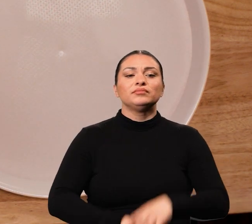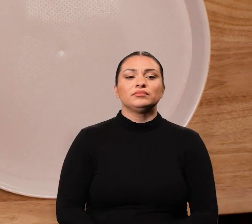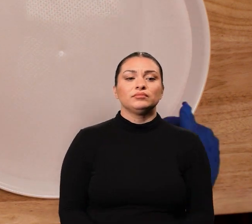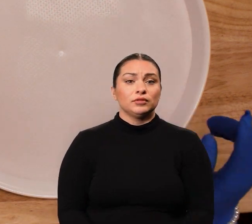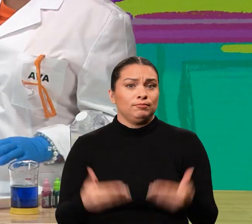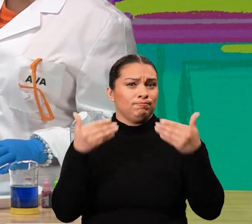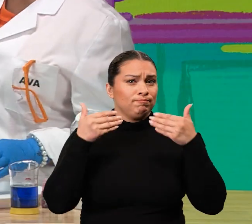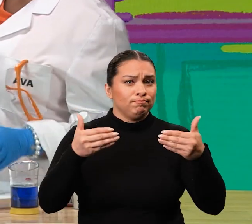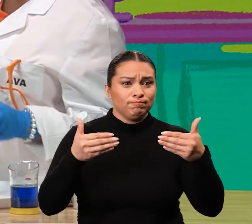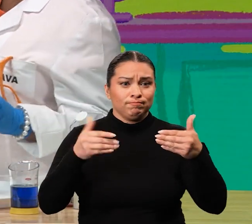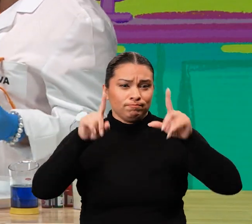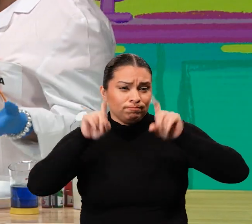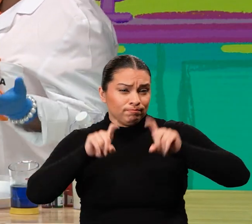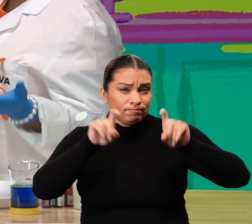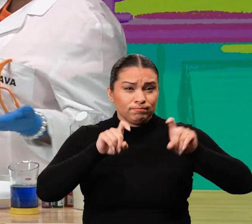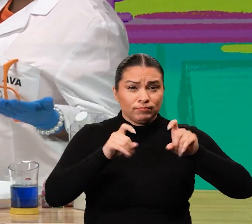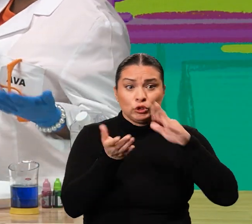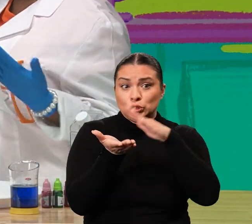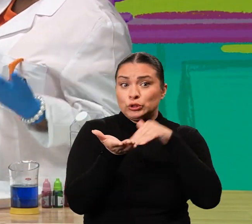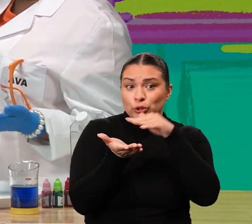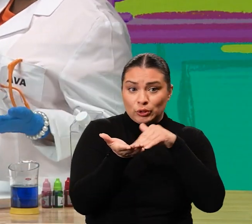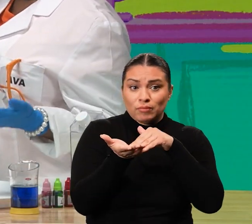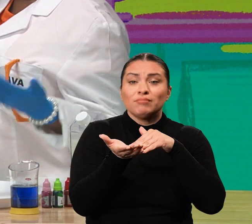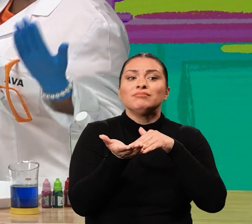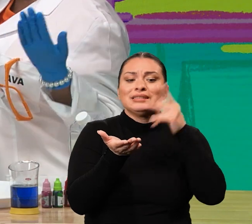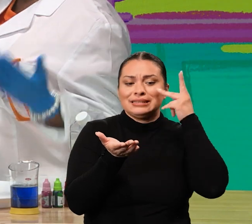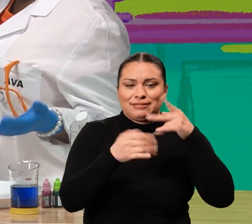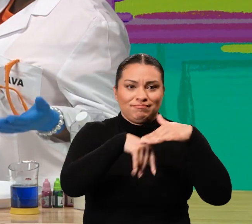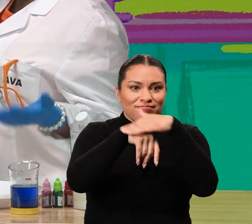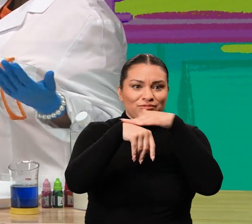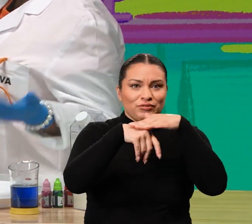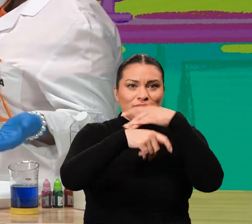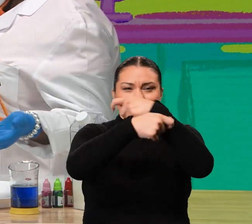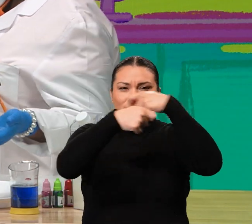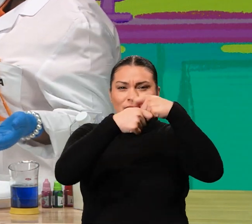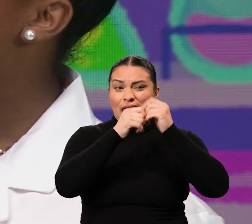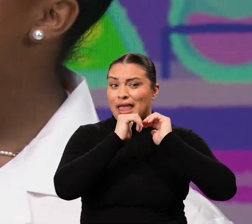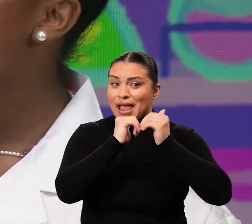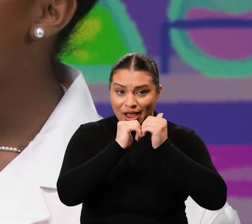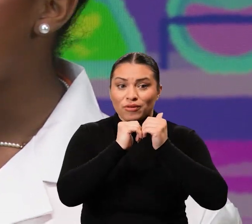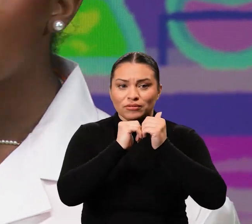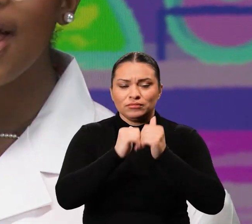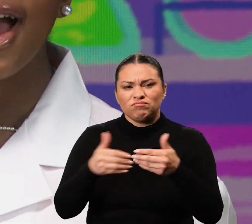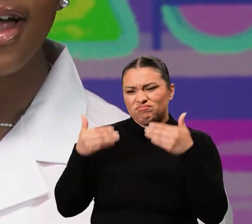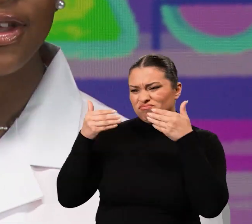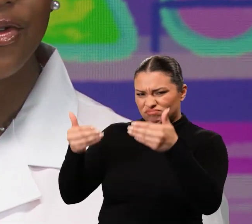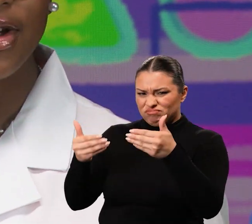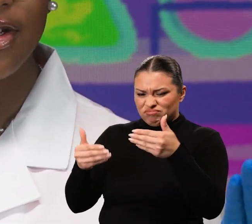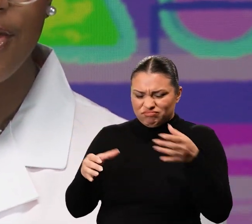and some paper. Now, to start this milk soap experiment so we can see surface tension, step one,